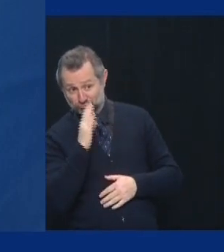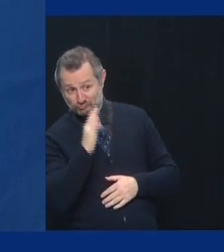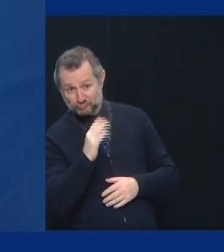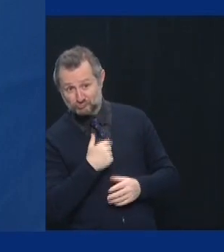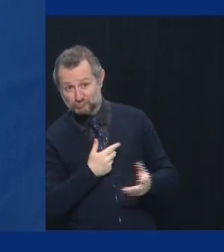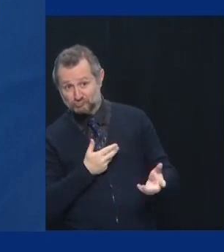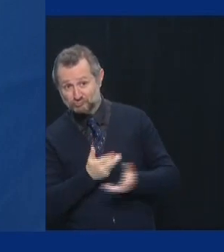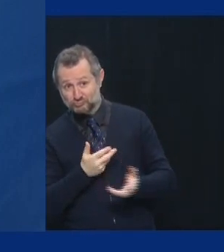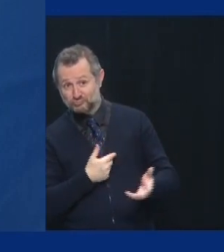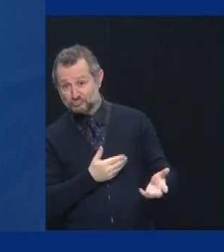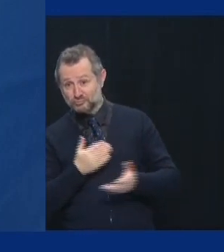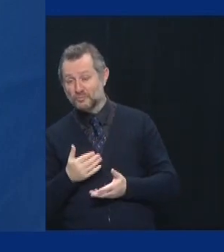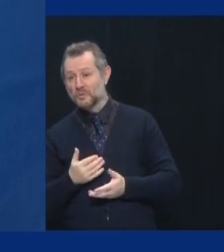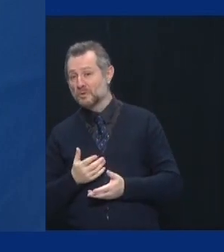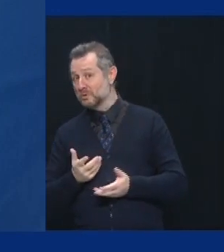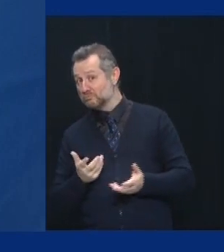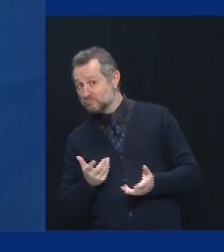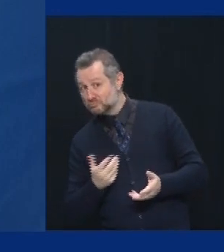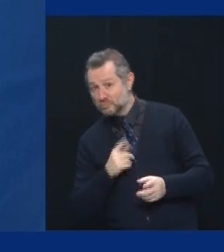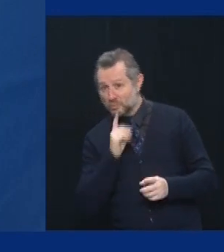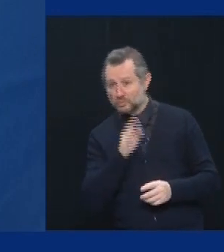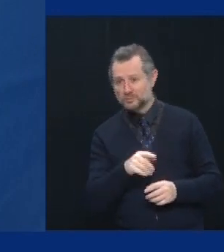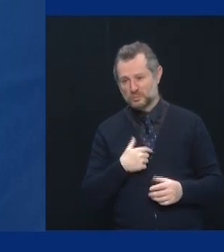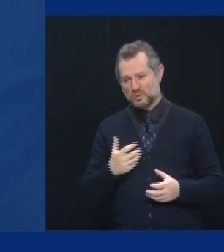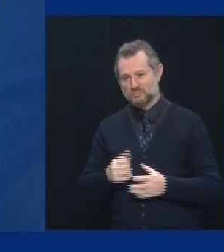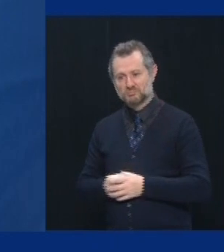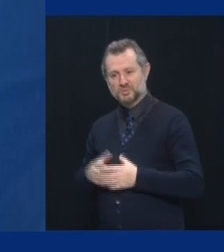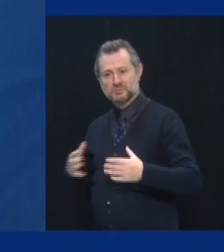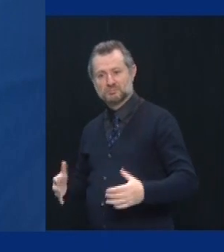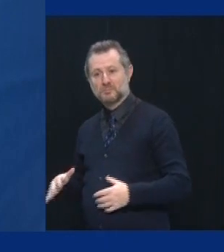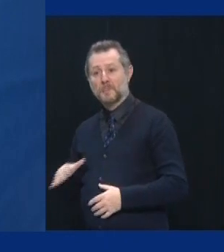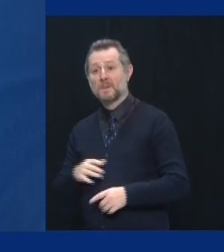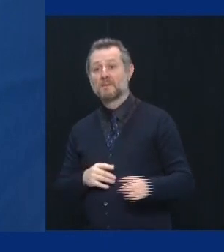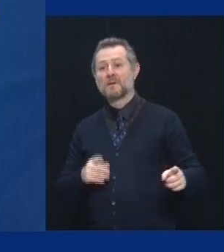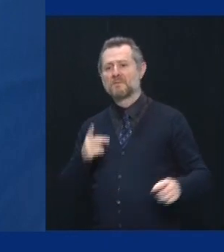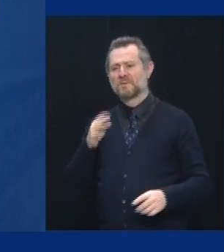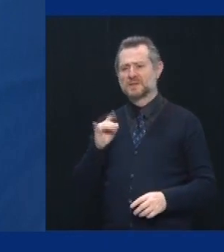THEY PRODUCED IT ON THE LINE, THEY CAN DO WHATEVER THEY WANT WITH IT.